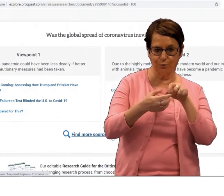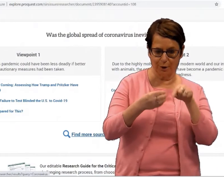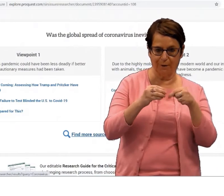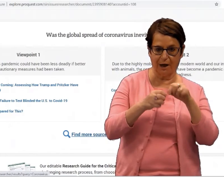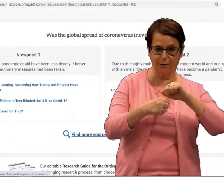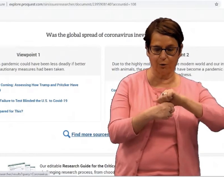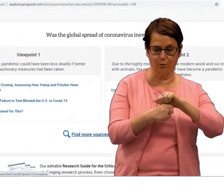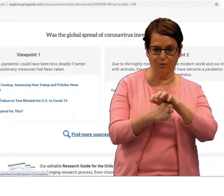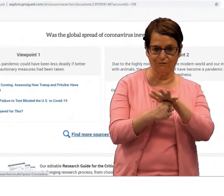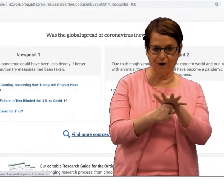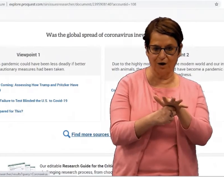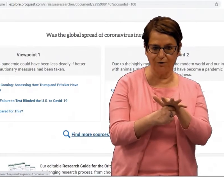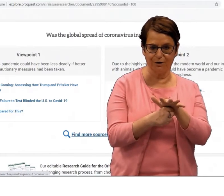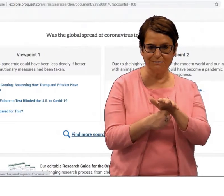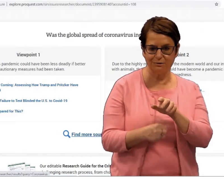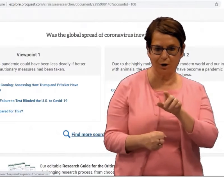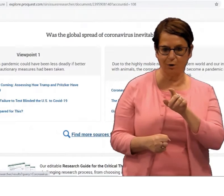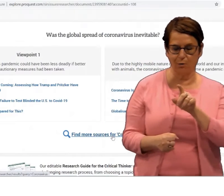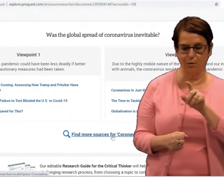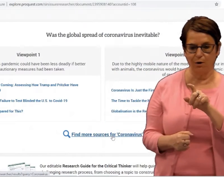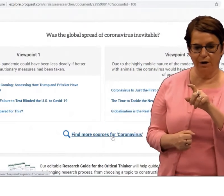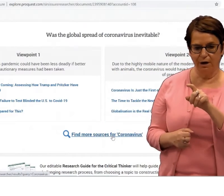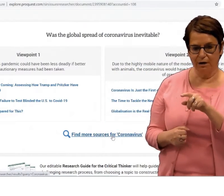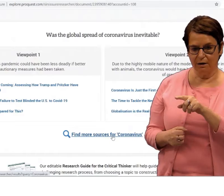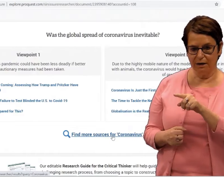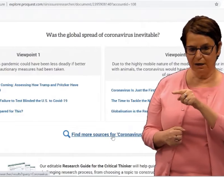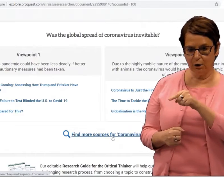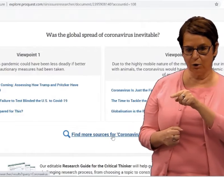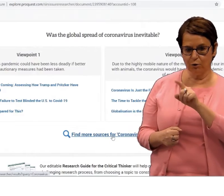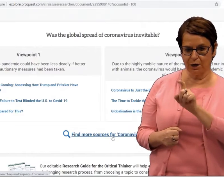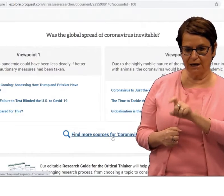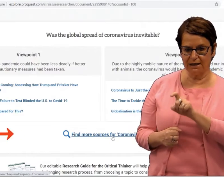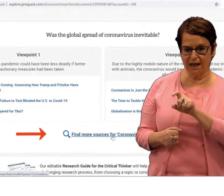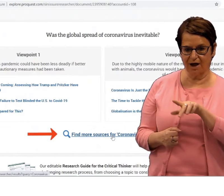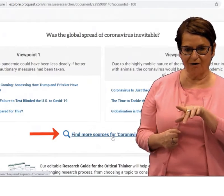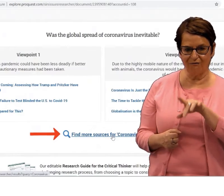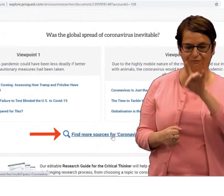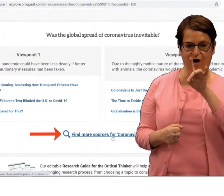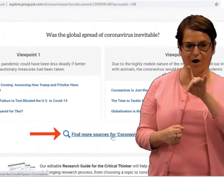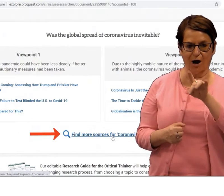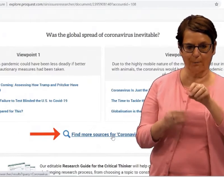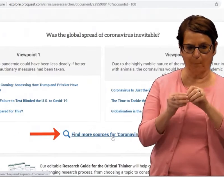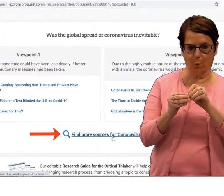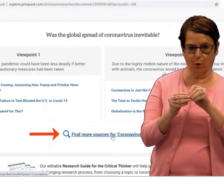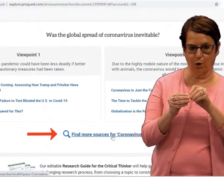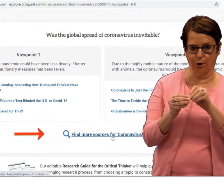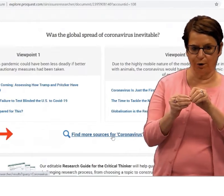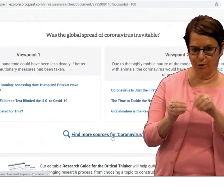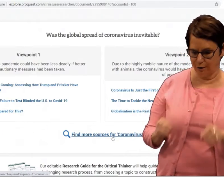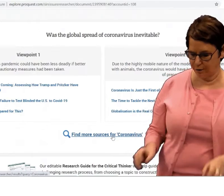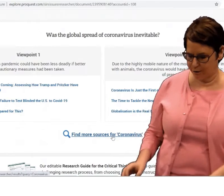I want to find more articles about the coronavirus, so click on Find More.